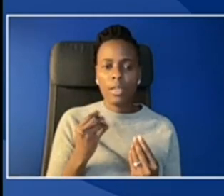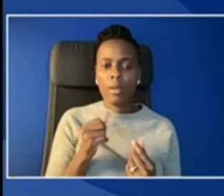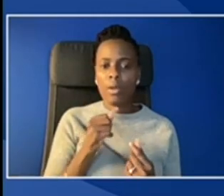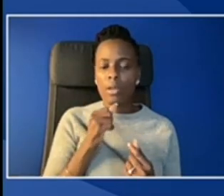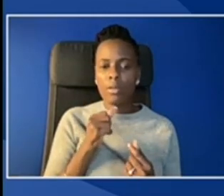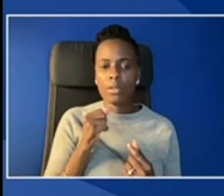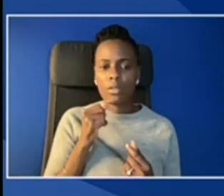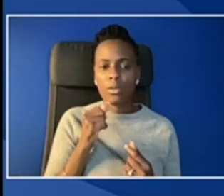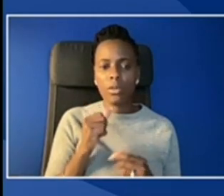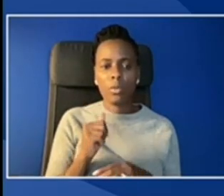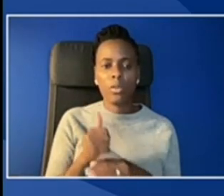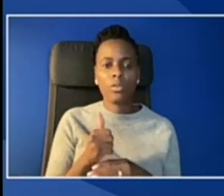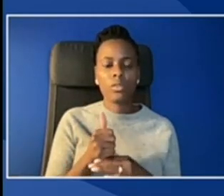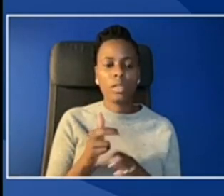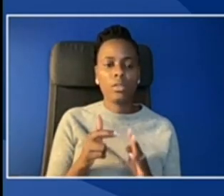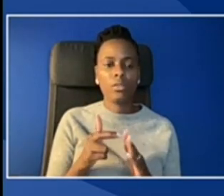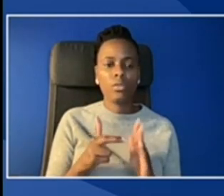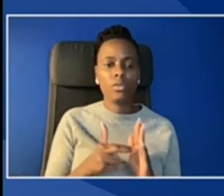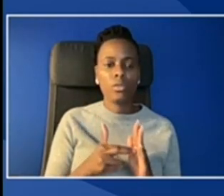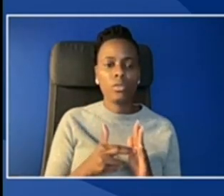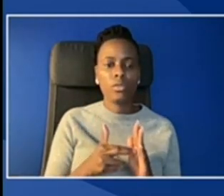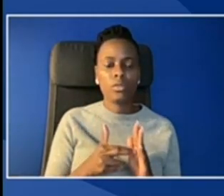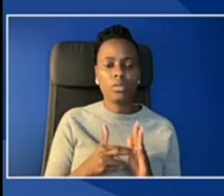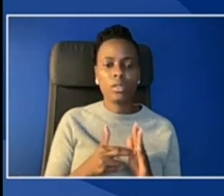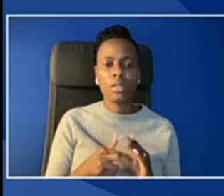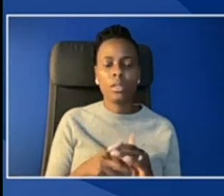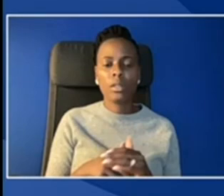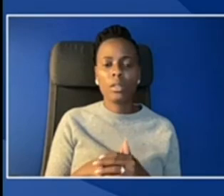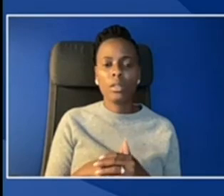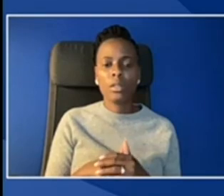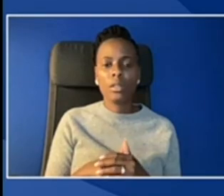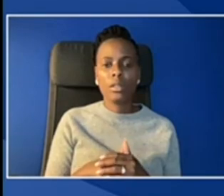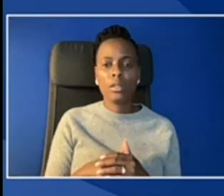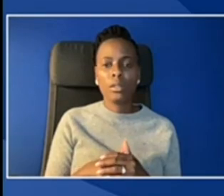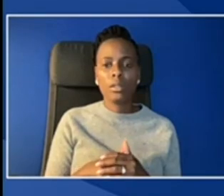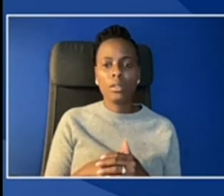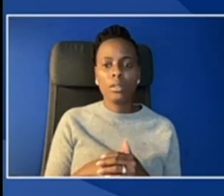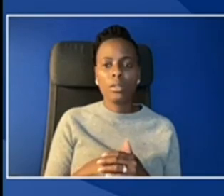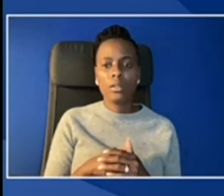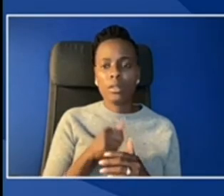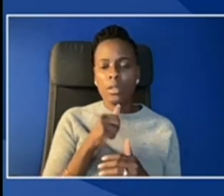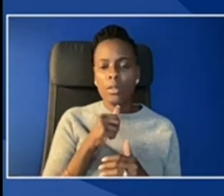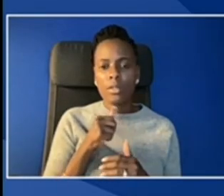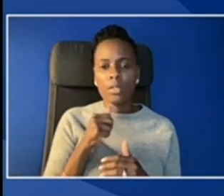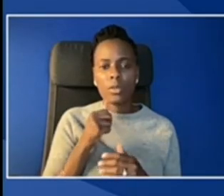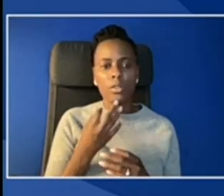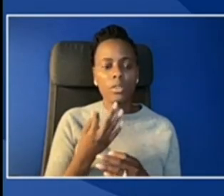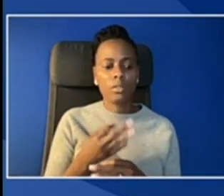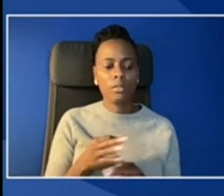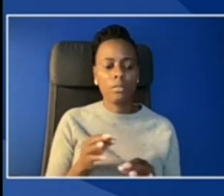these rules. Arizona is a very free market system type